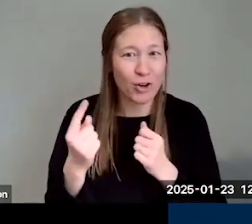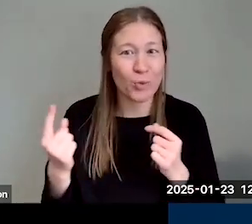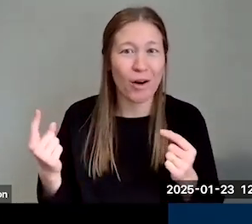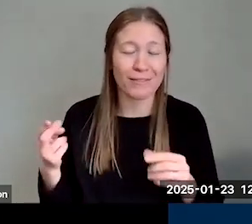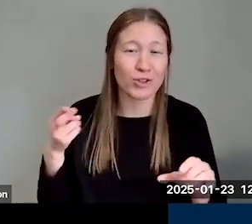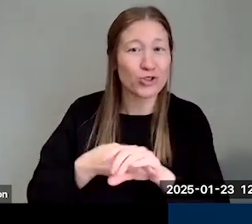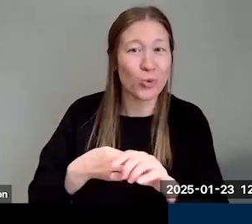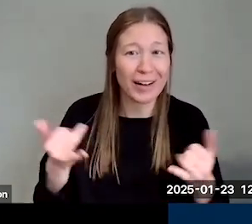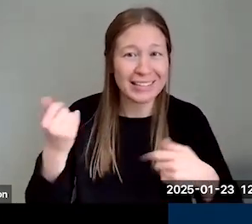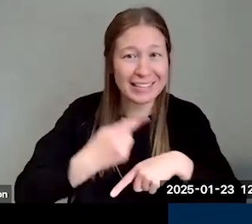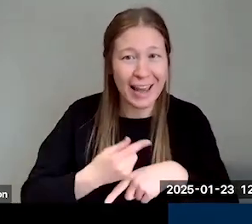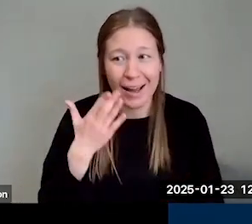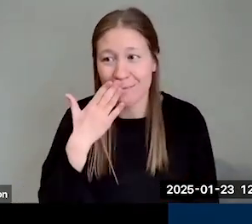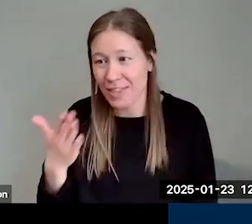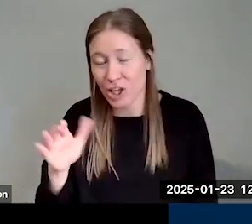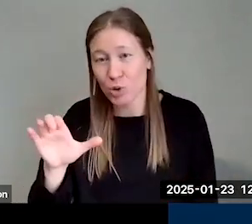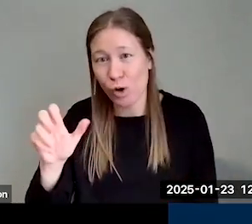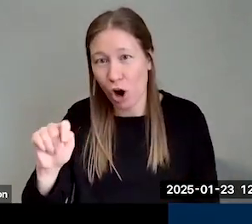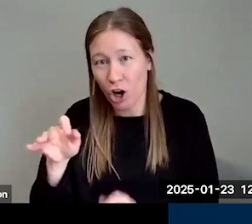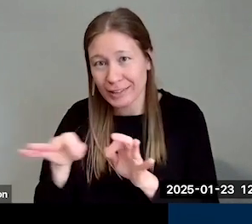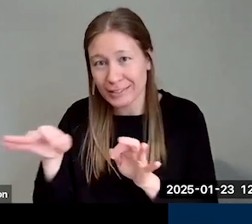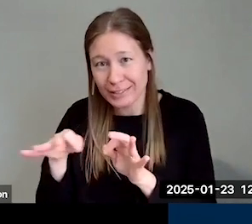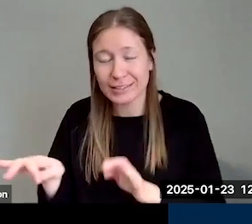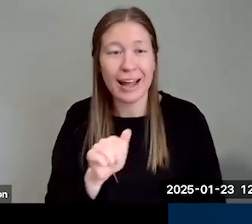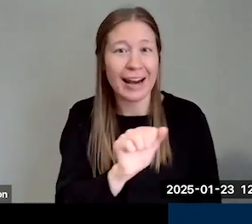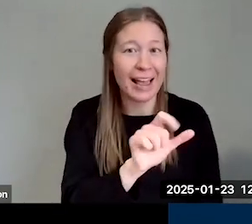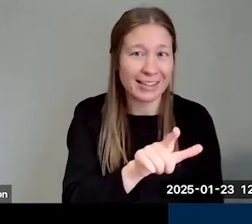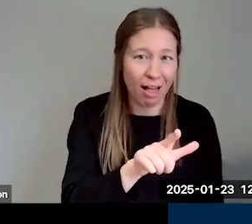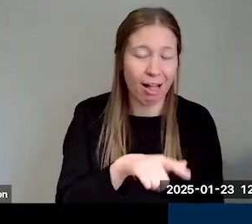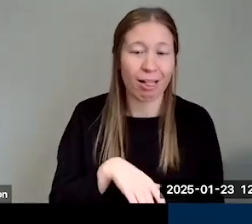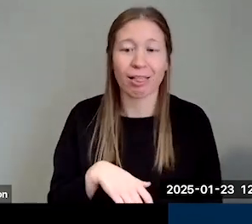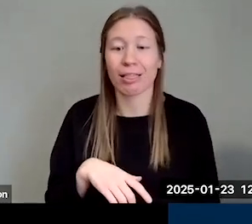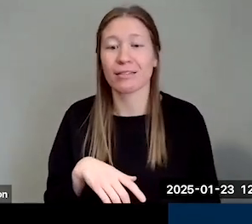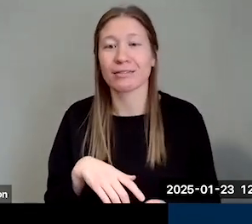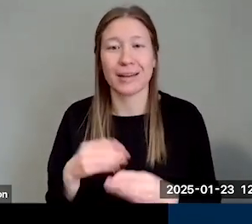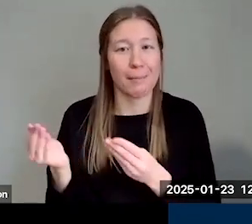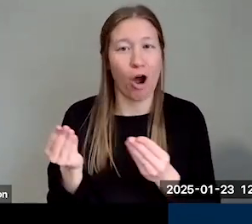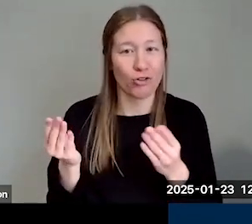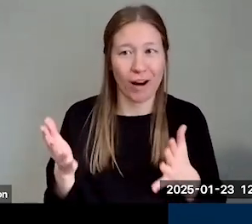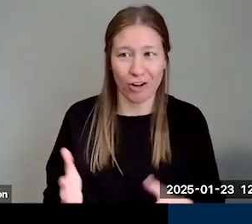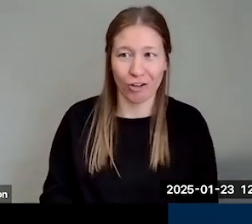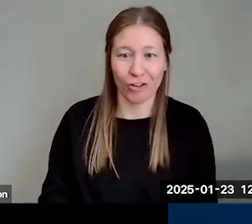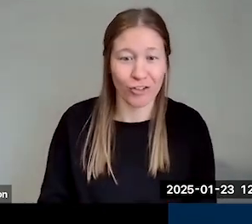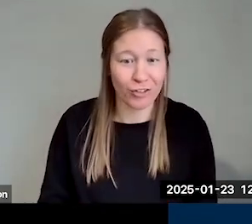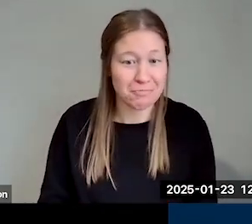as well as to our CART, ASL provider and moderator. And if there's no other questions,